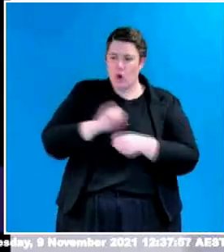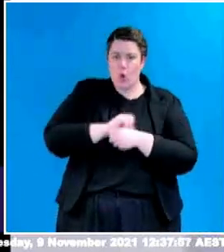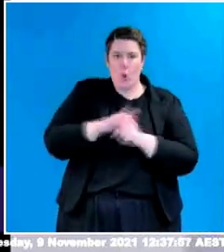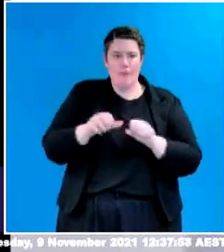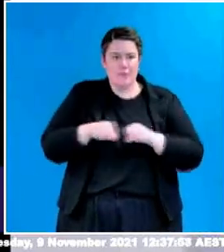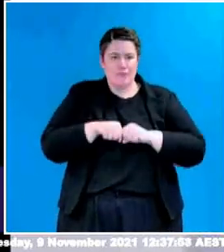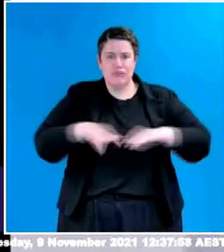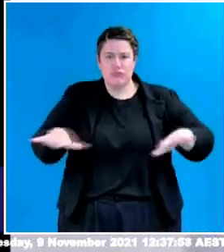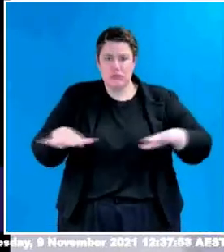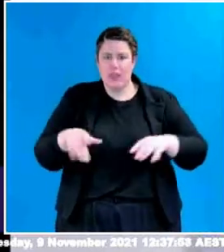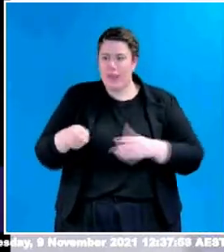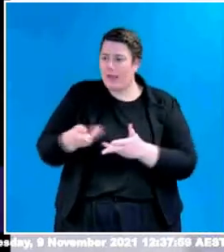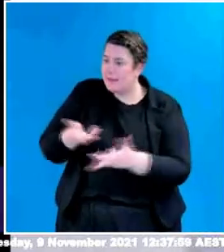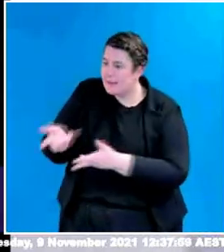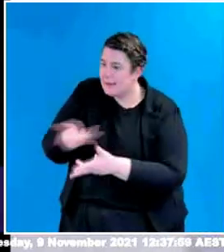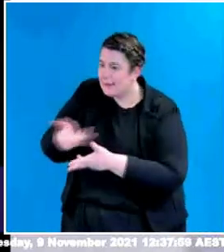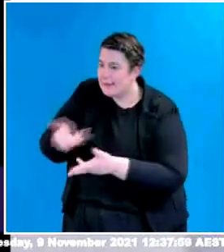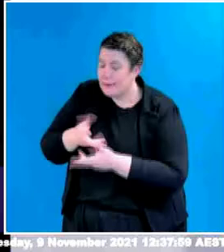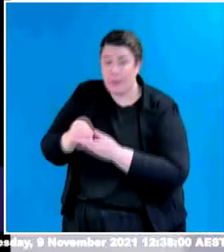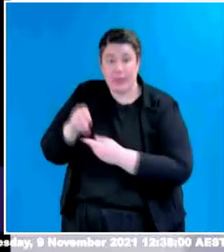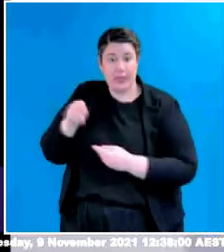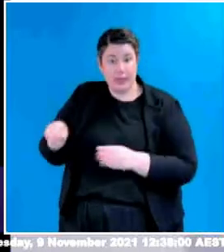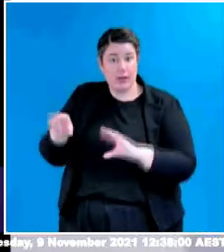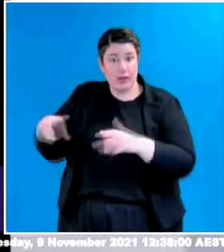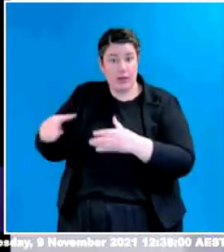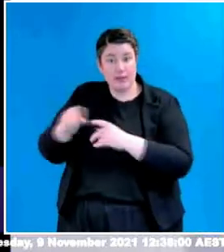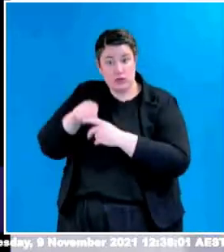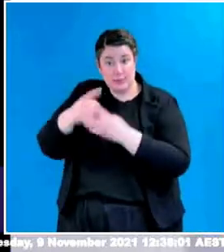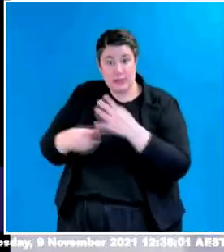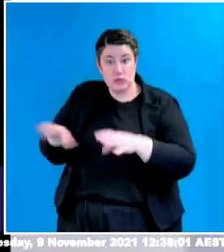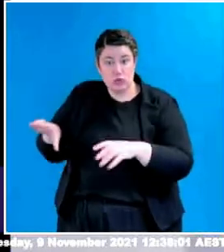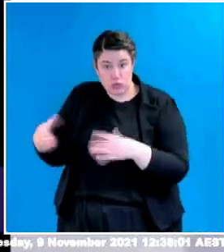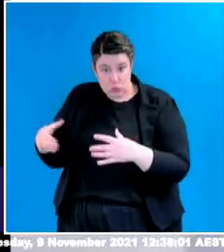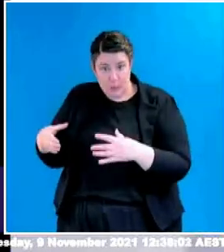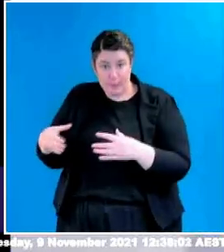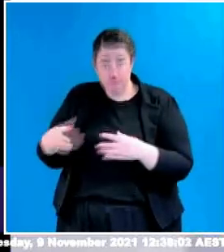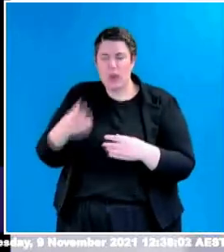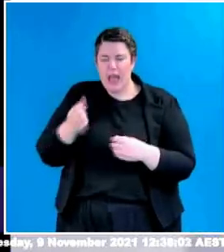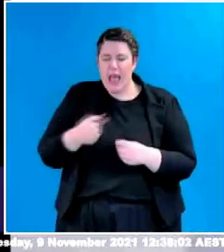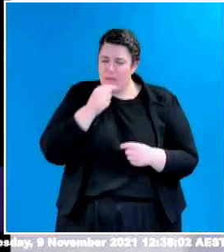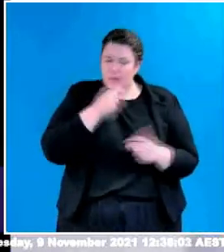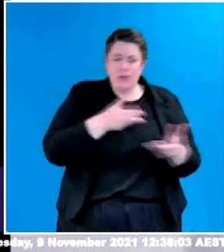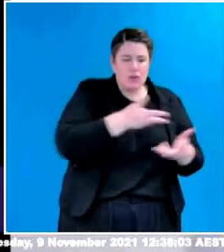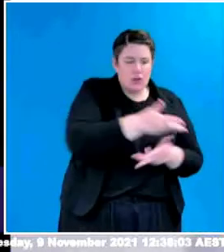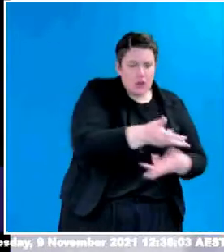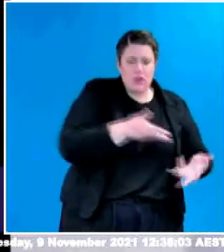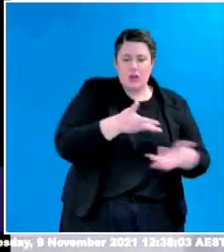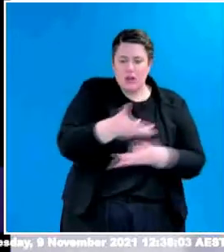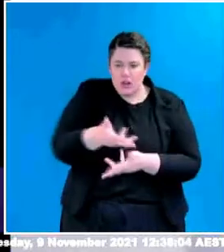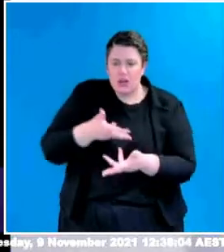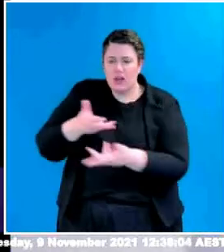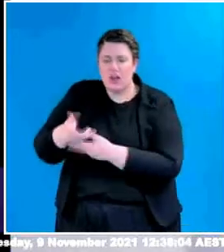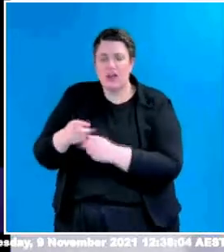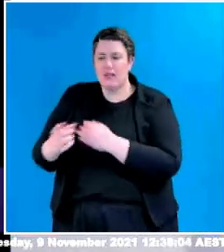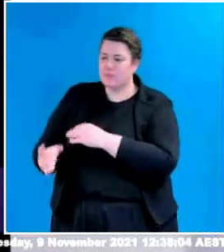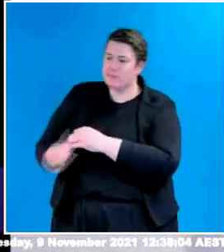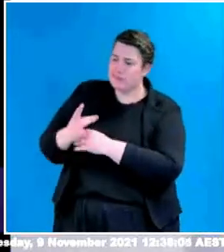So we see across government forms of consultation, advisory boards and the like.